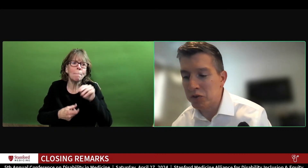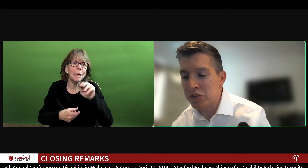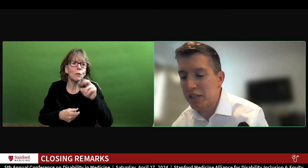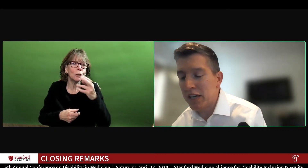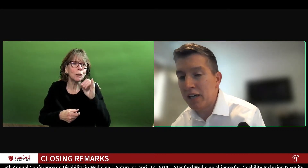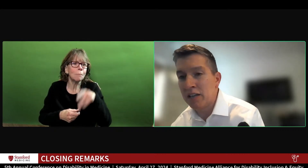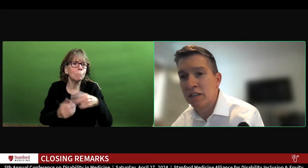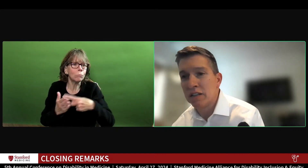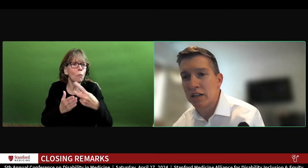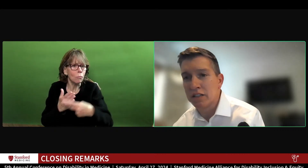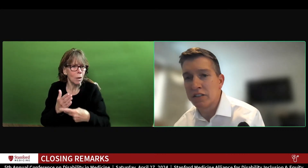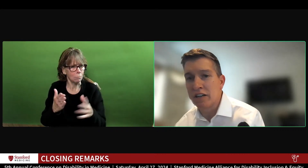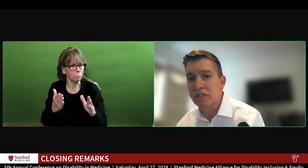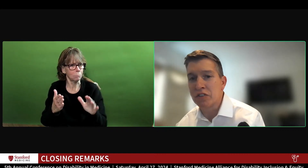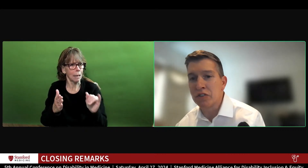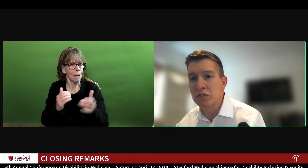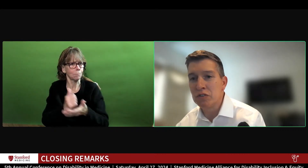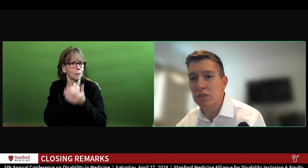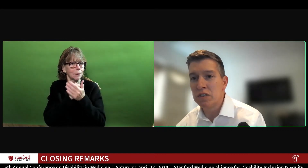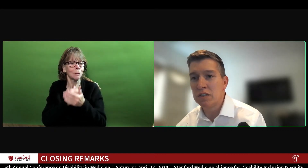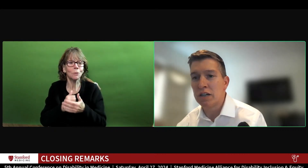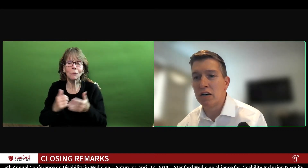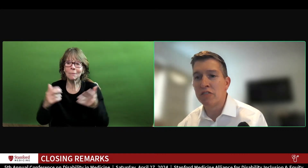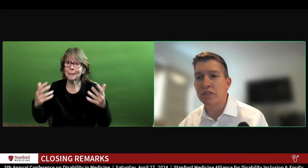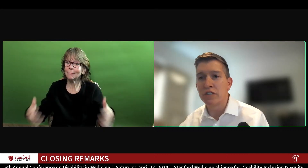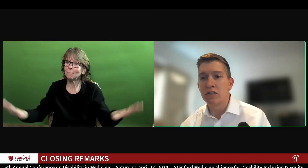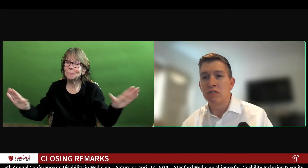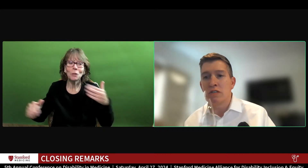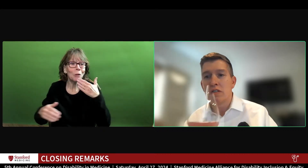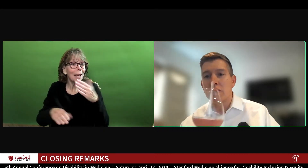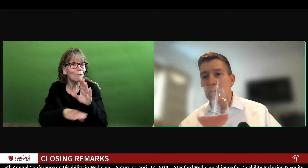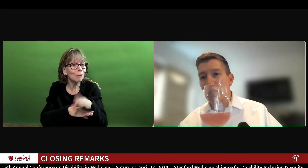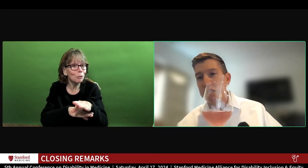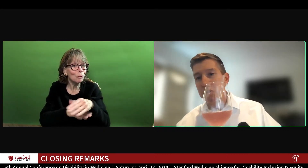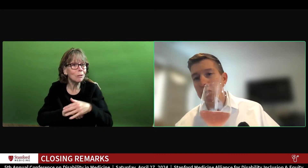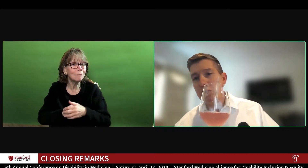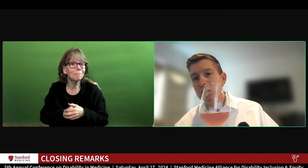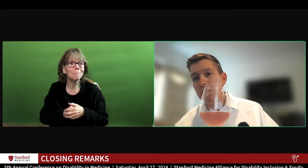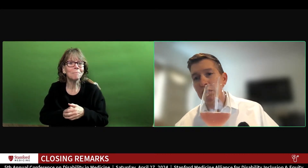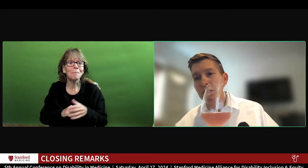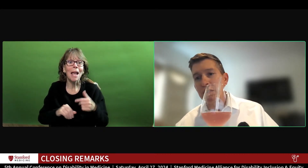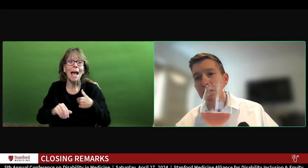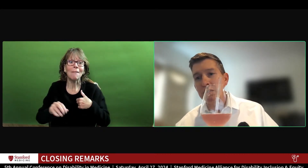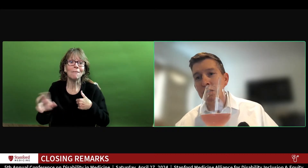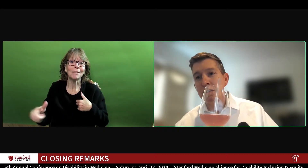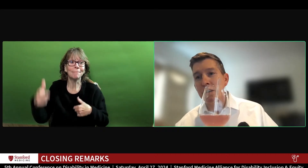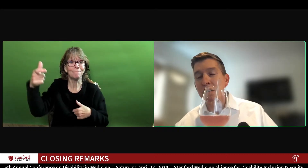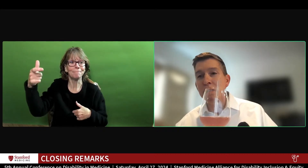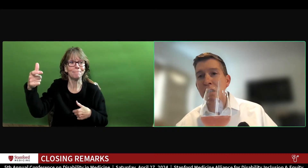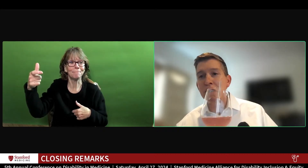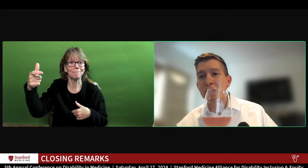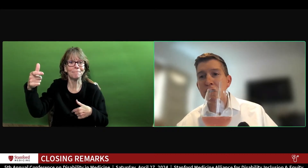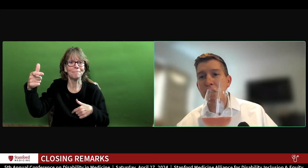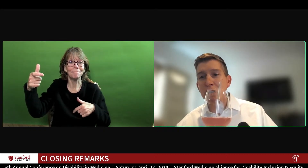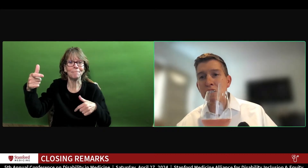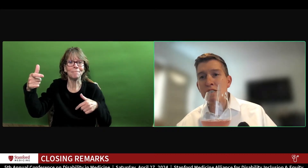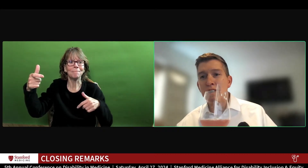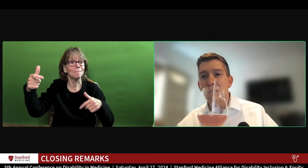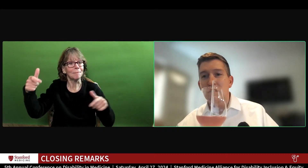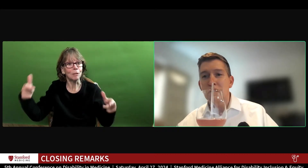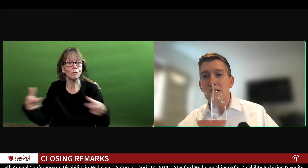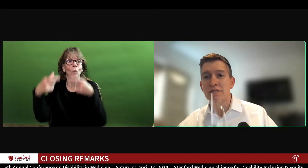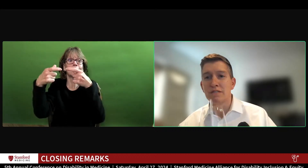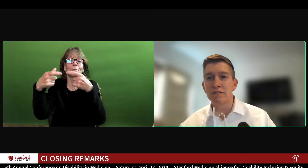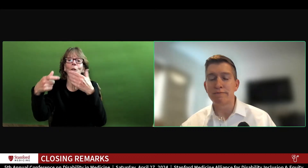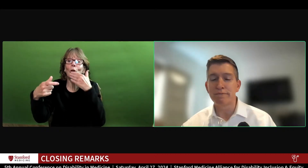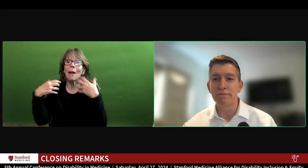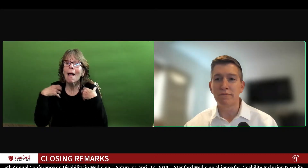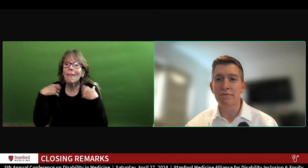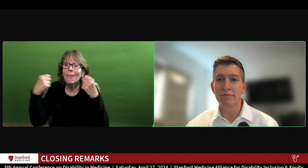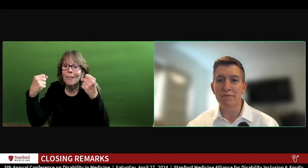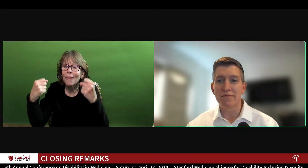will say good afternoon. I offer you a toast to good health and good cheer.